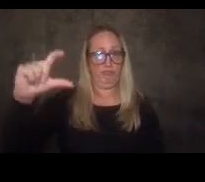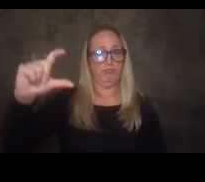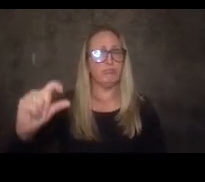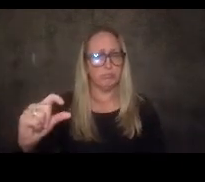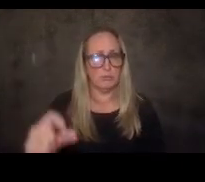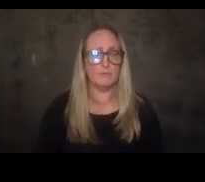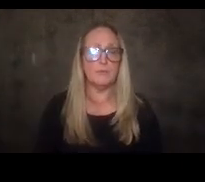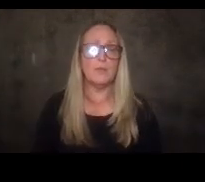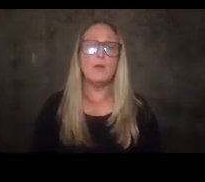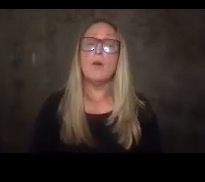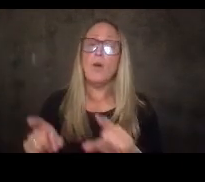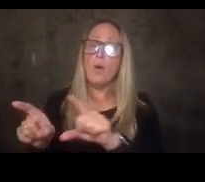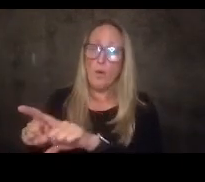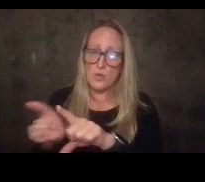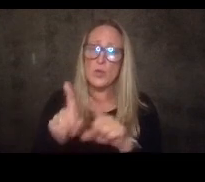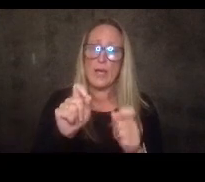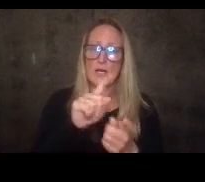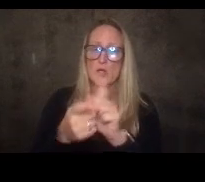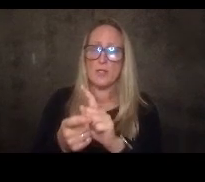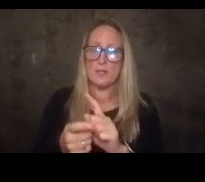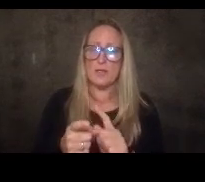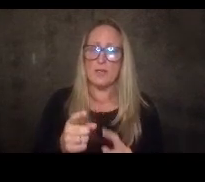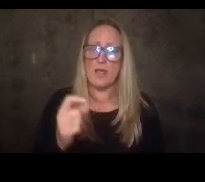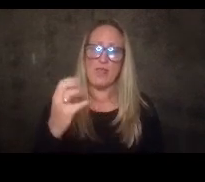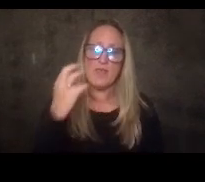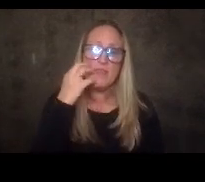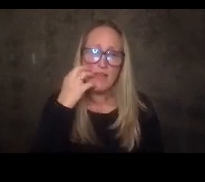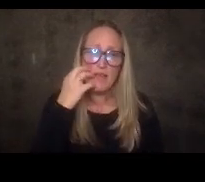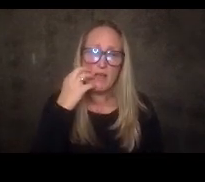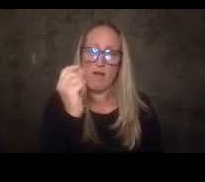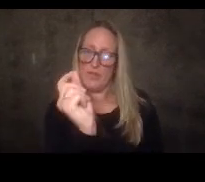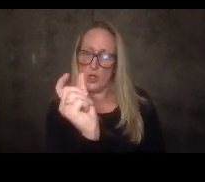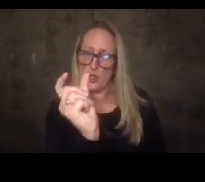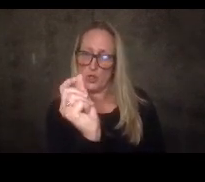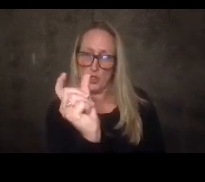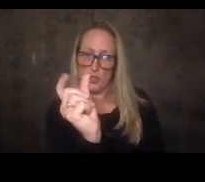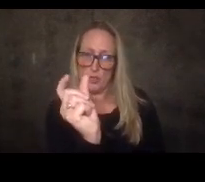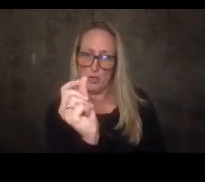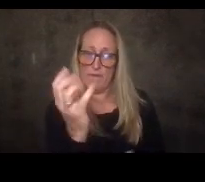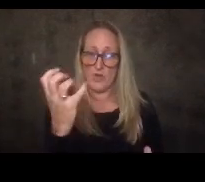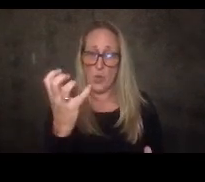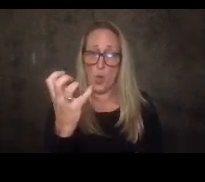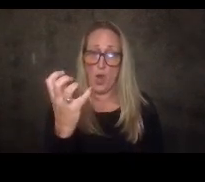There's also an area to adjust the literal thickness of your cursor, so if you want it to be